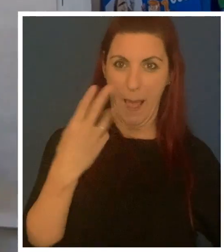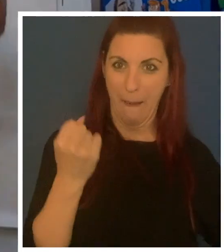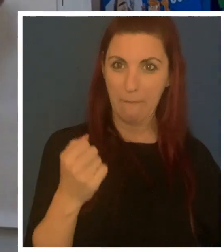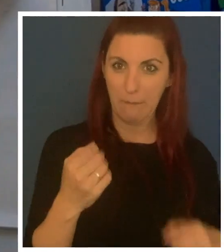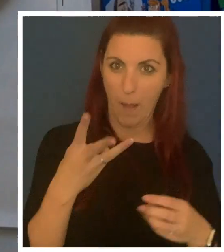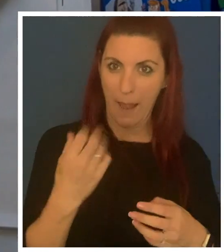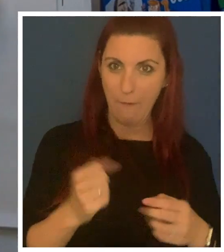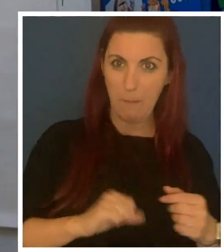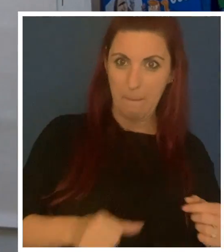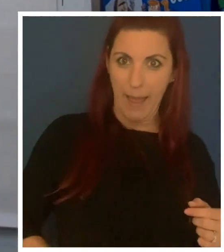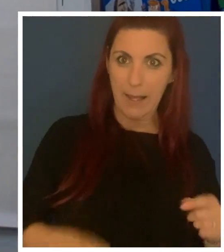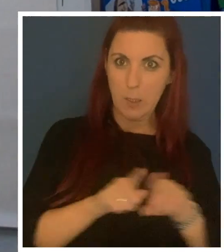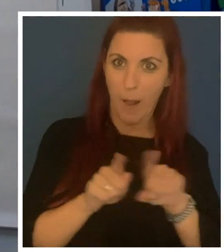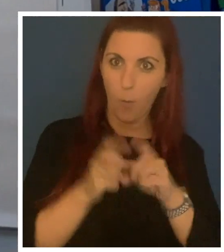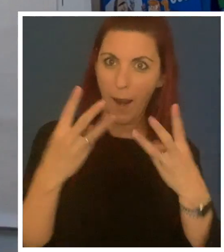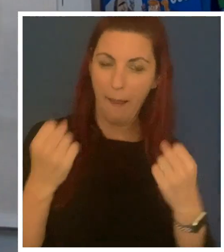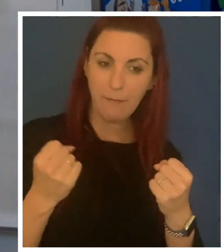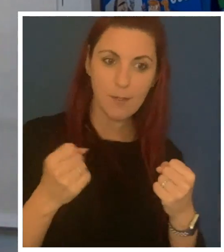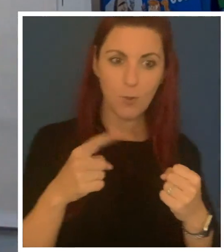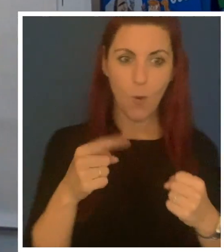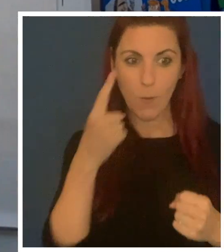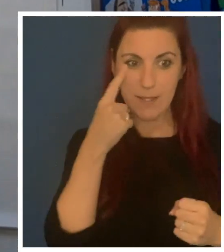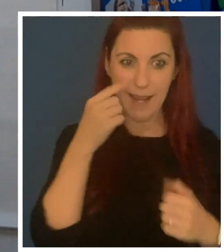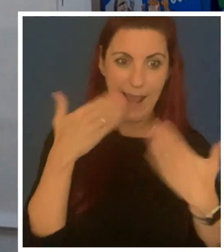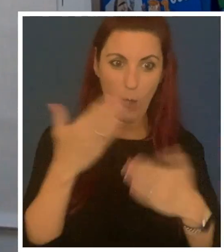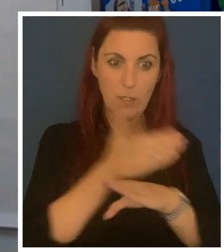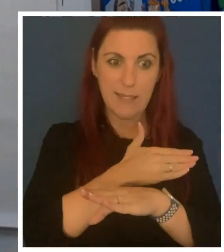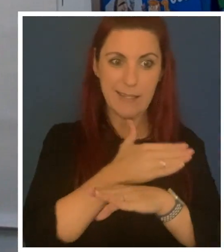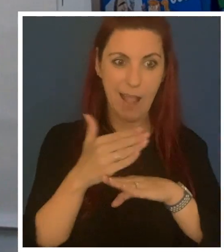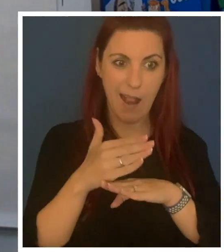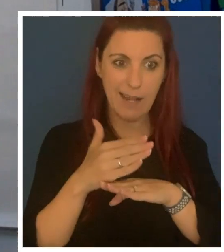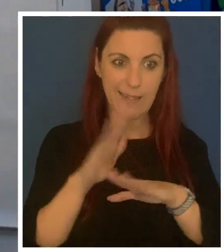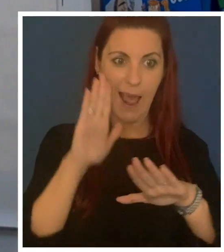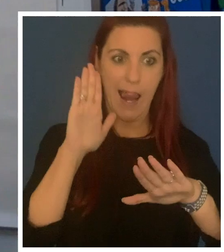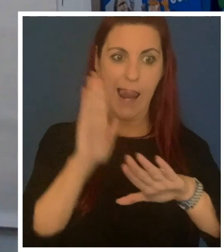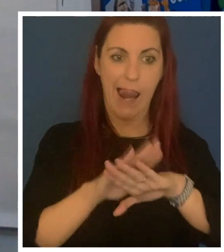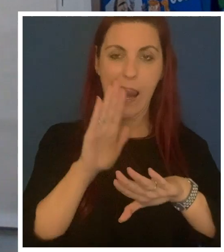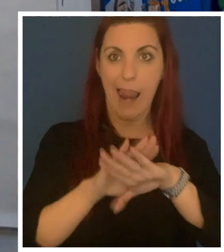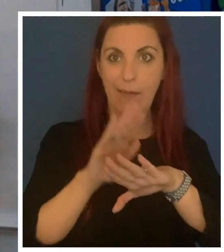So we're going to start here right up at his left-hand horn.